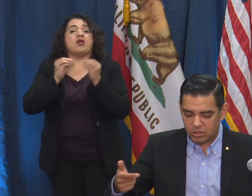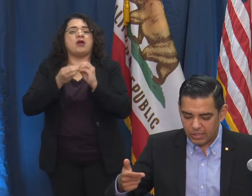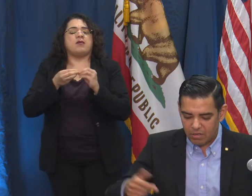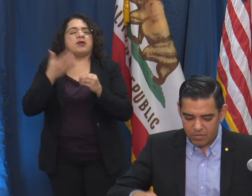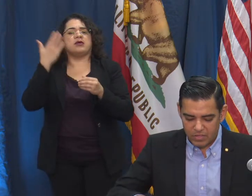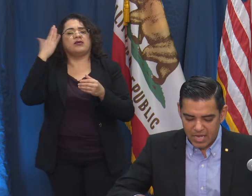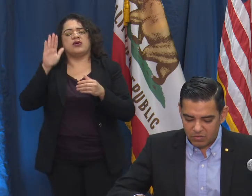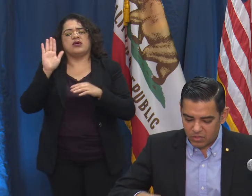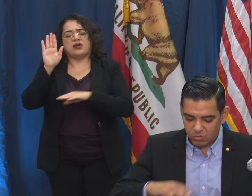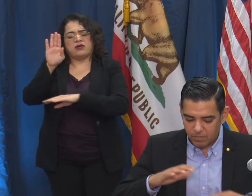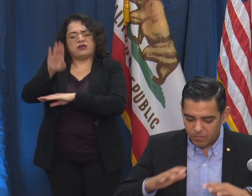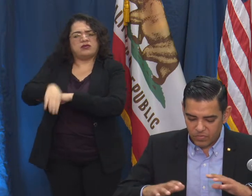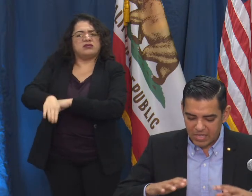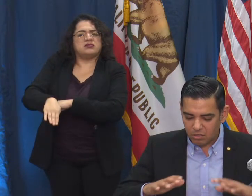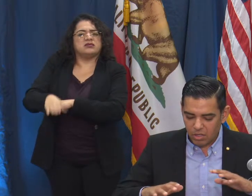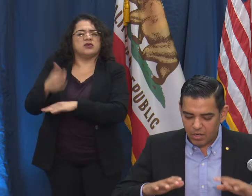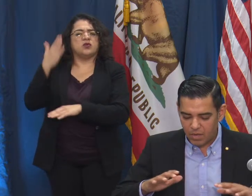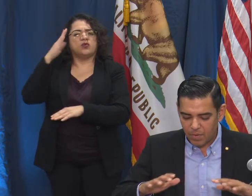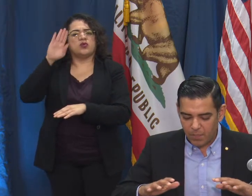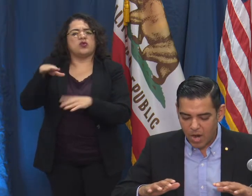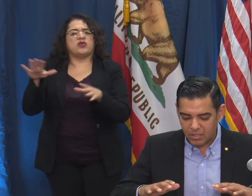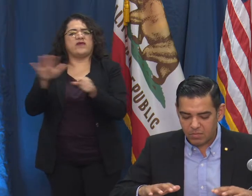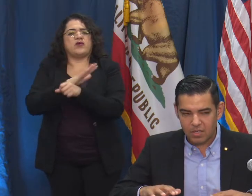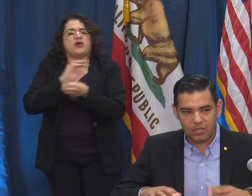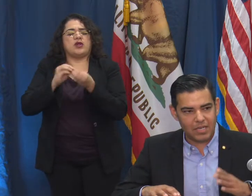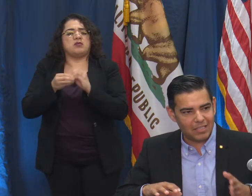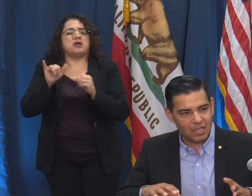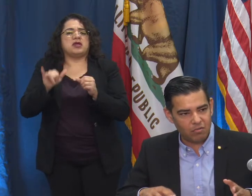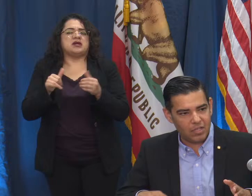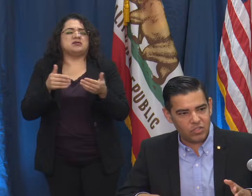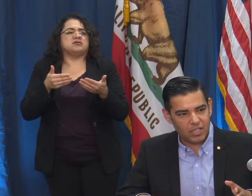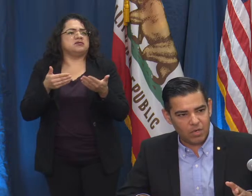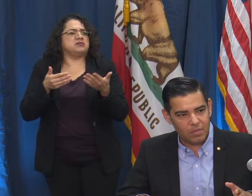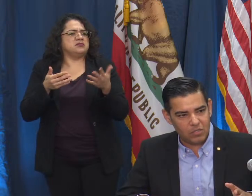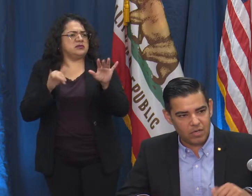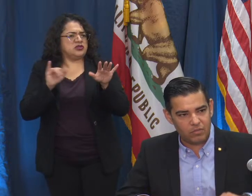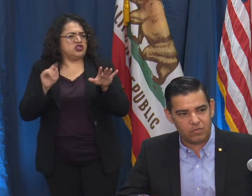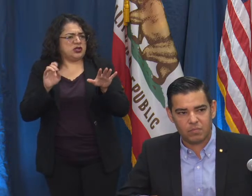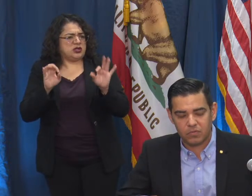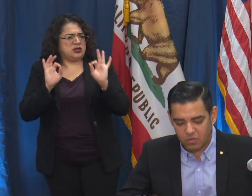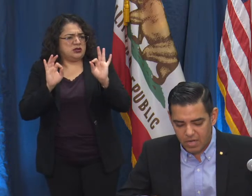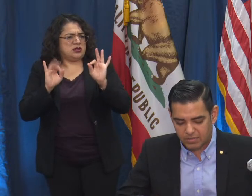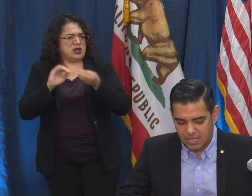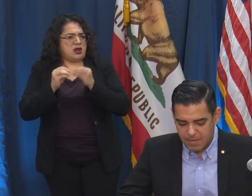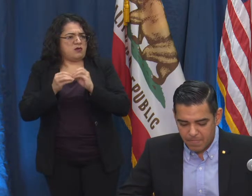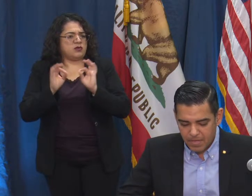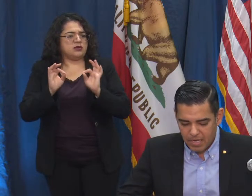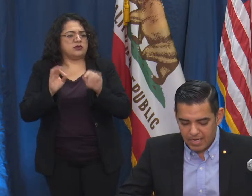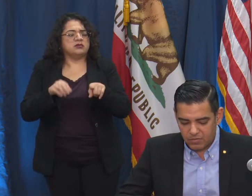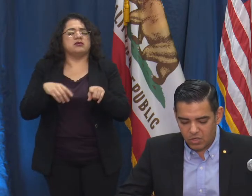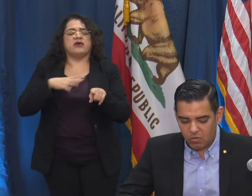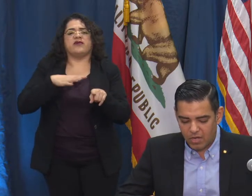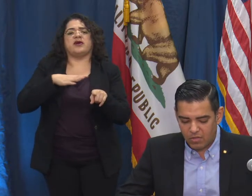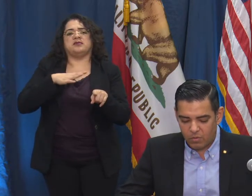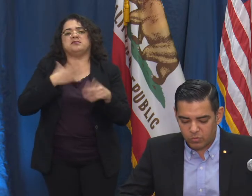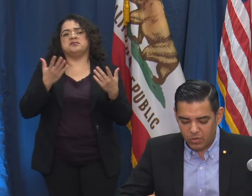later in the day and so that's all approximate. Did I get that right Jake, I want to make sure I had those numbers correct and so I know that was one of